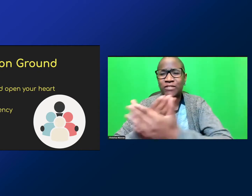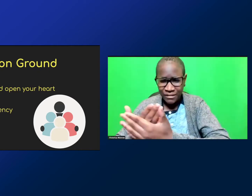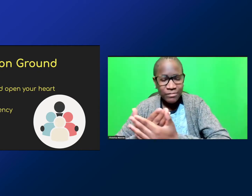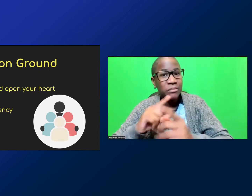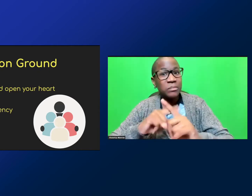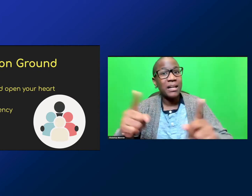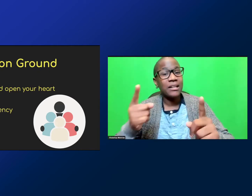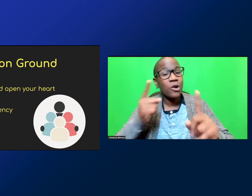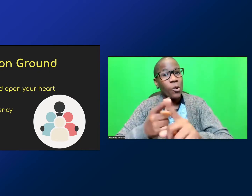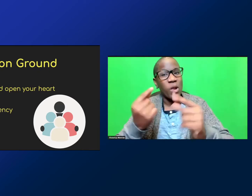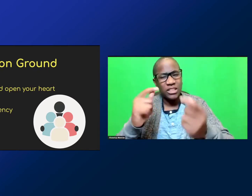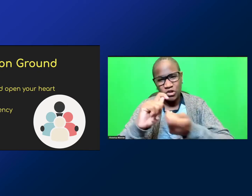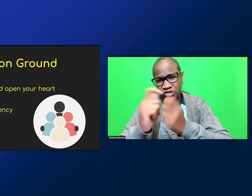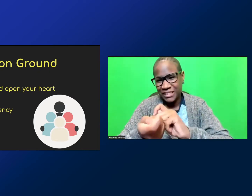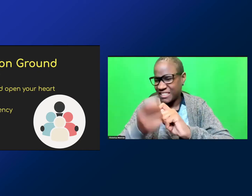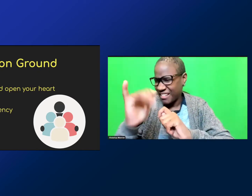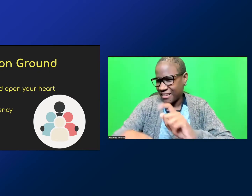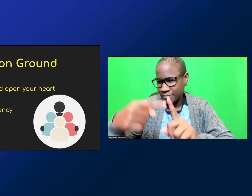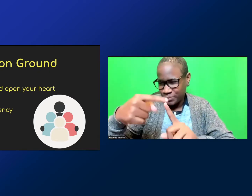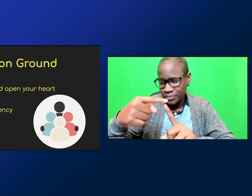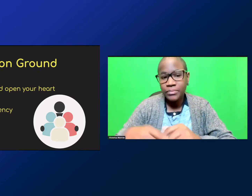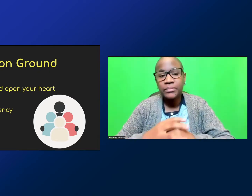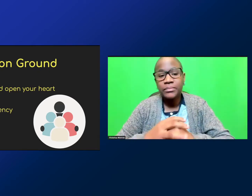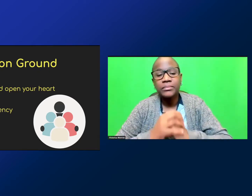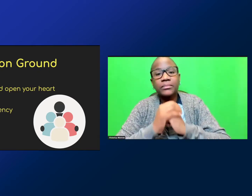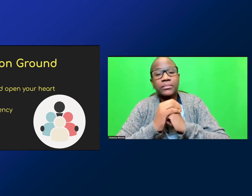next i have to really be aware that your journey and process may not be the same as